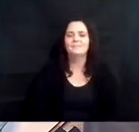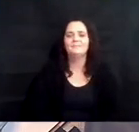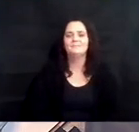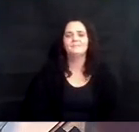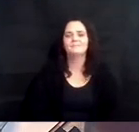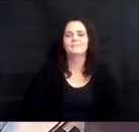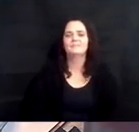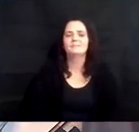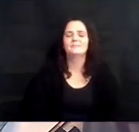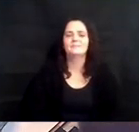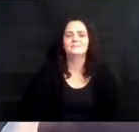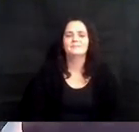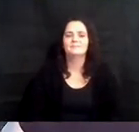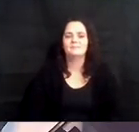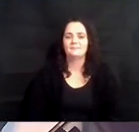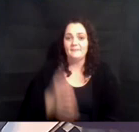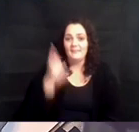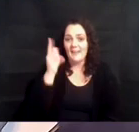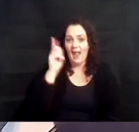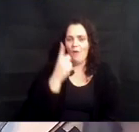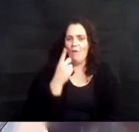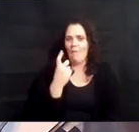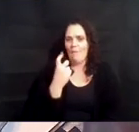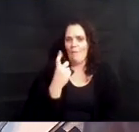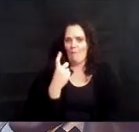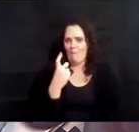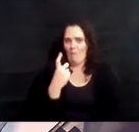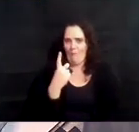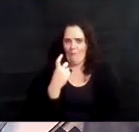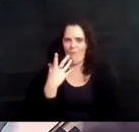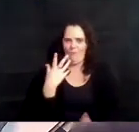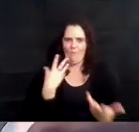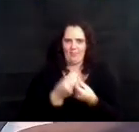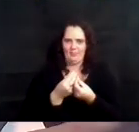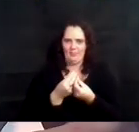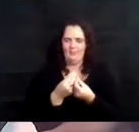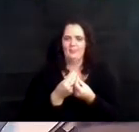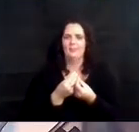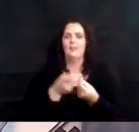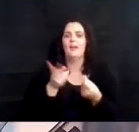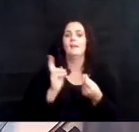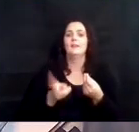Alright, I'm going to again now go into ‘New Movie’, so I get a fresh canvas.